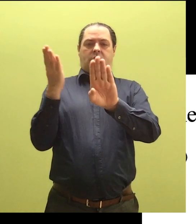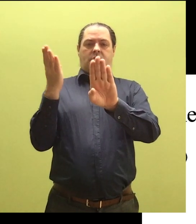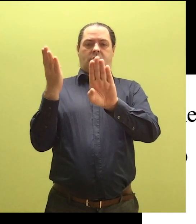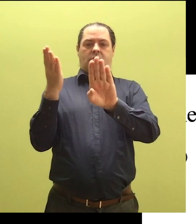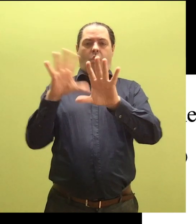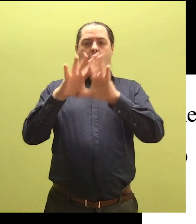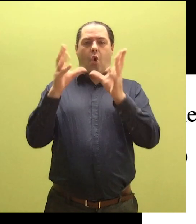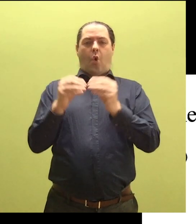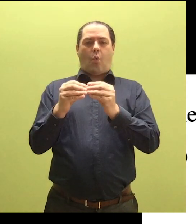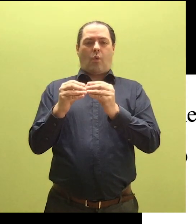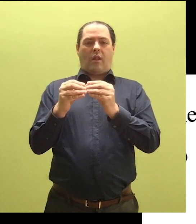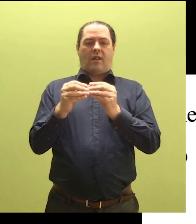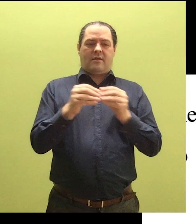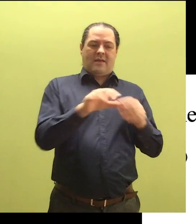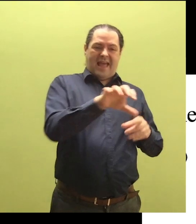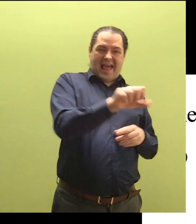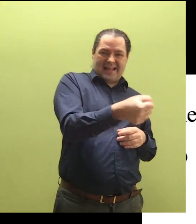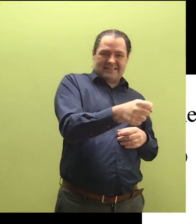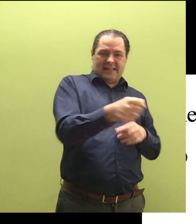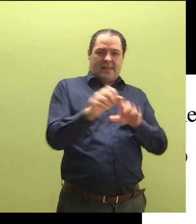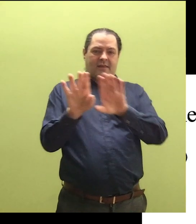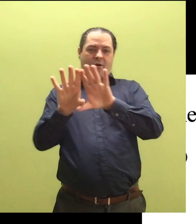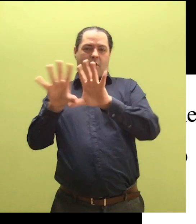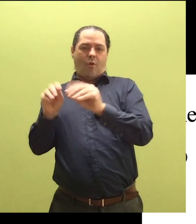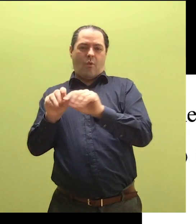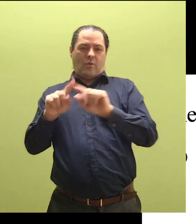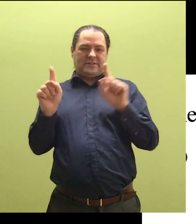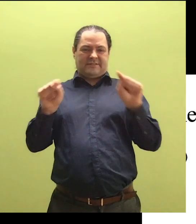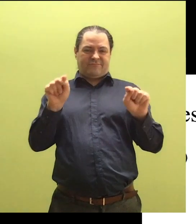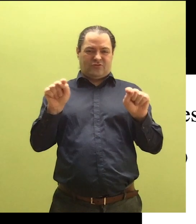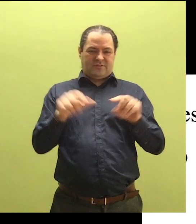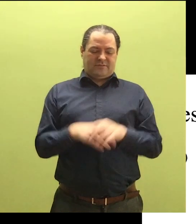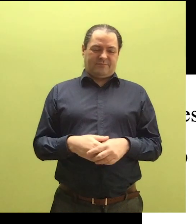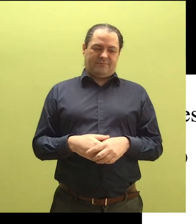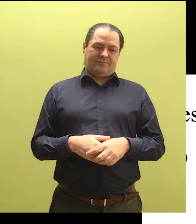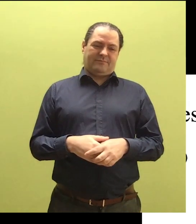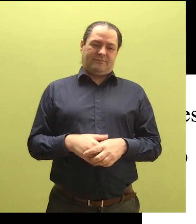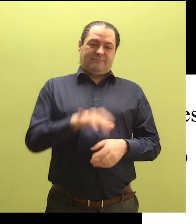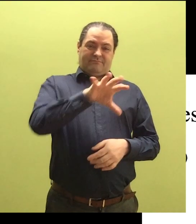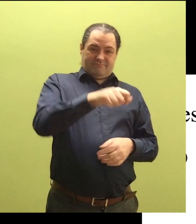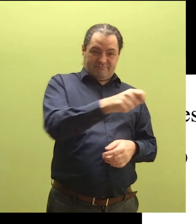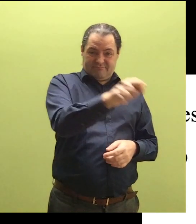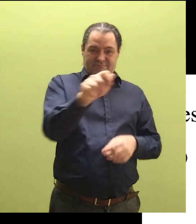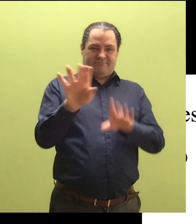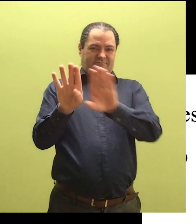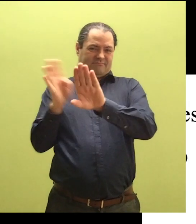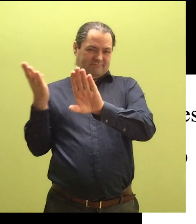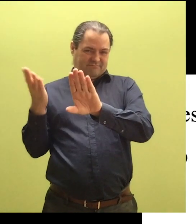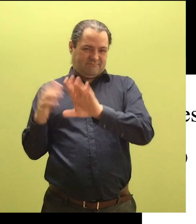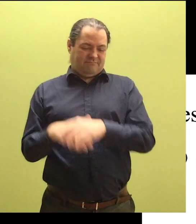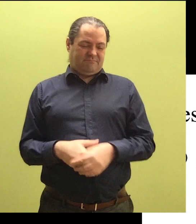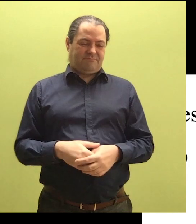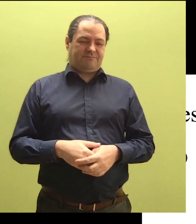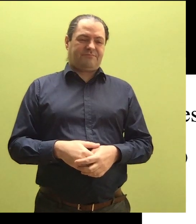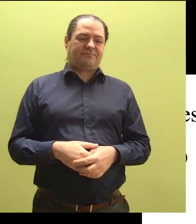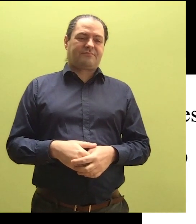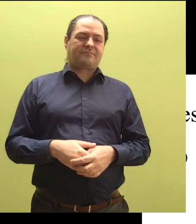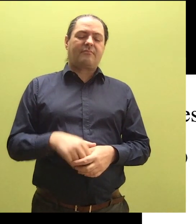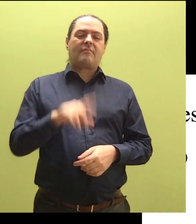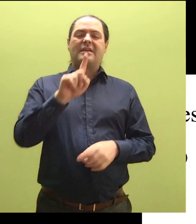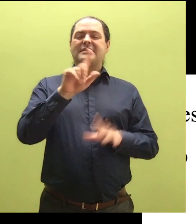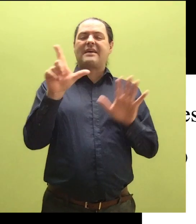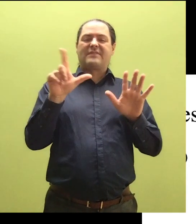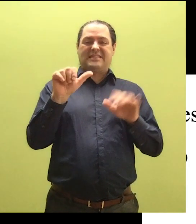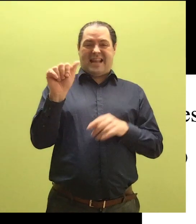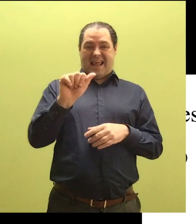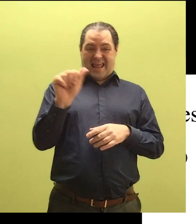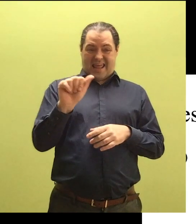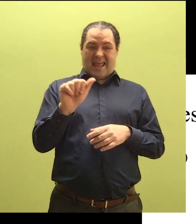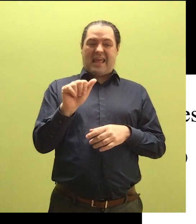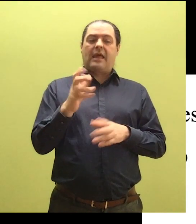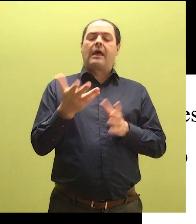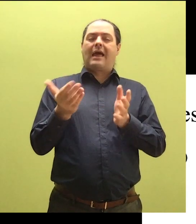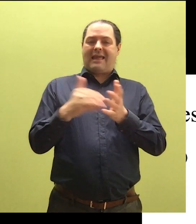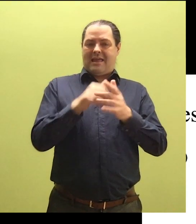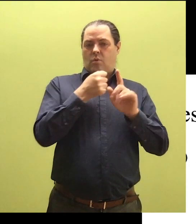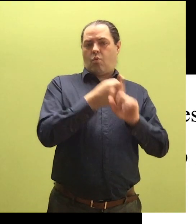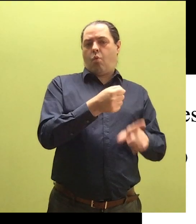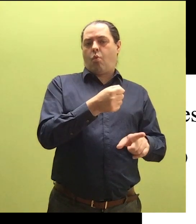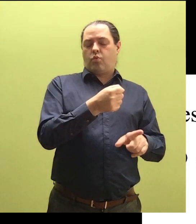itself with a whole entity handshape. of a causative, but